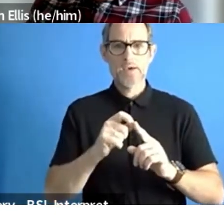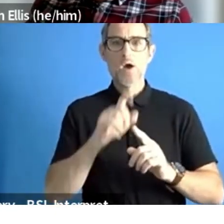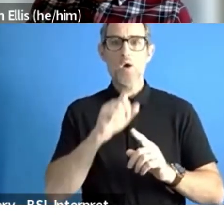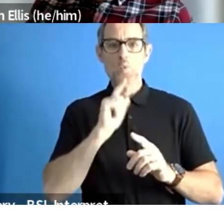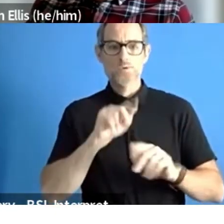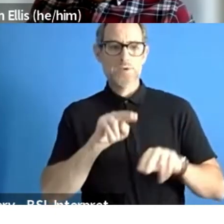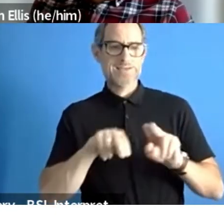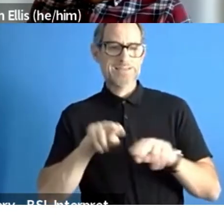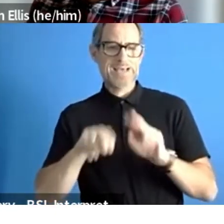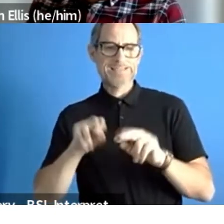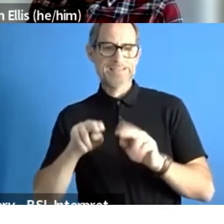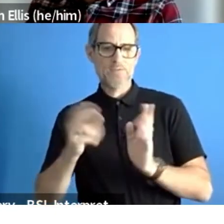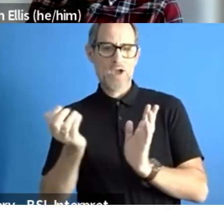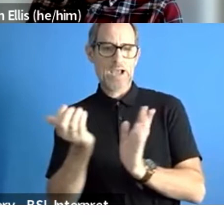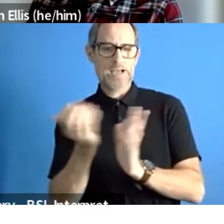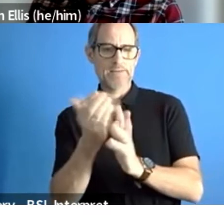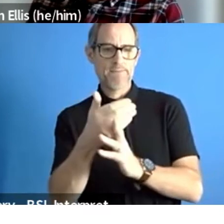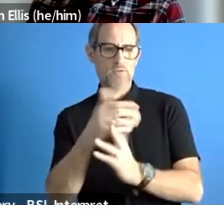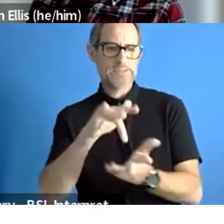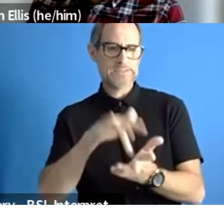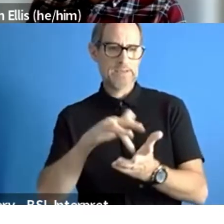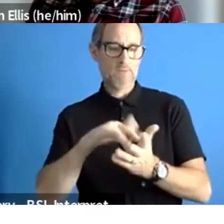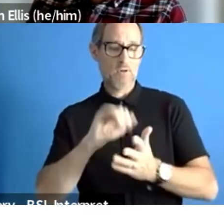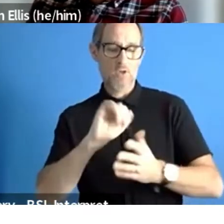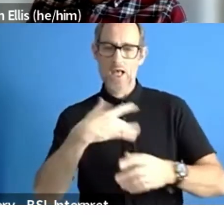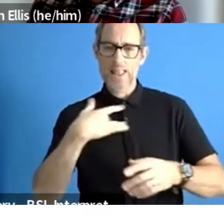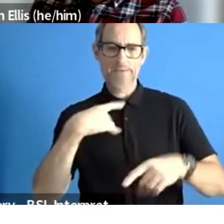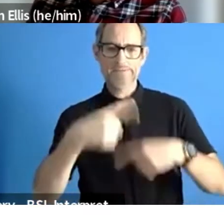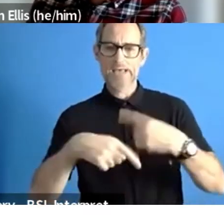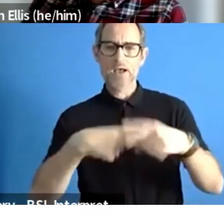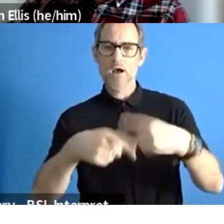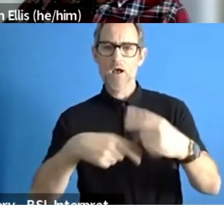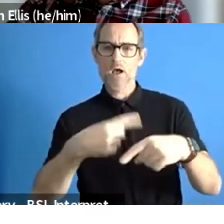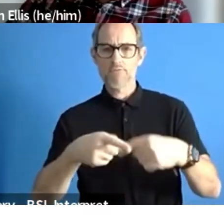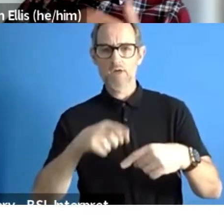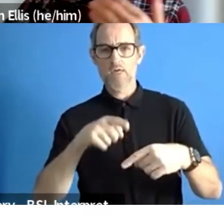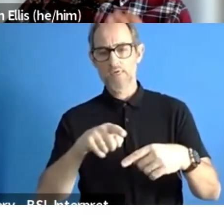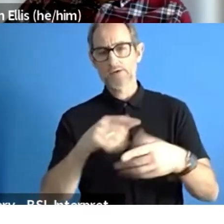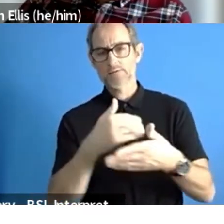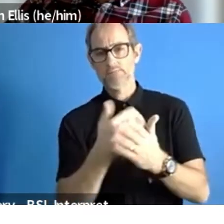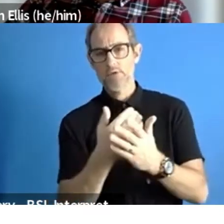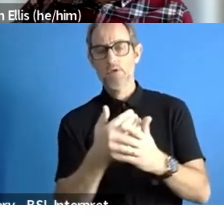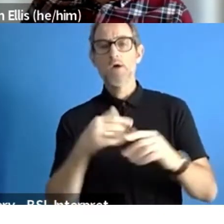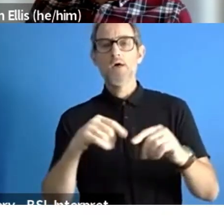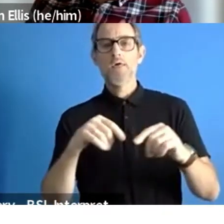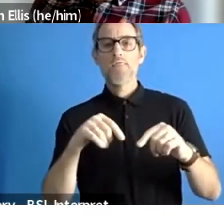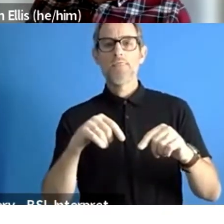accessibility throughout the life cycle of that component and then we would